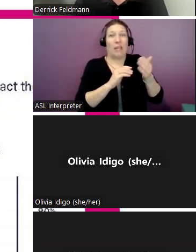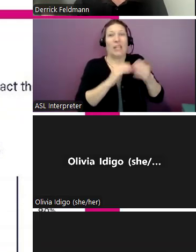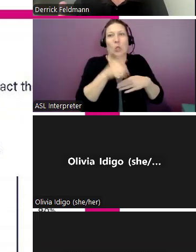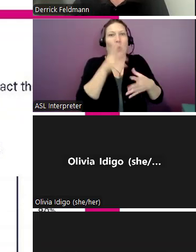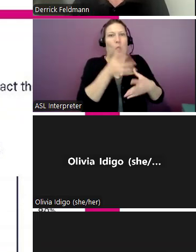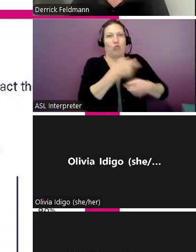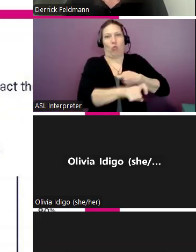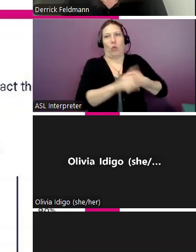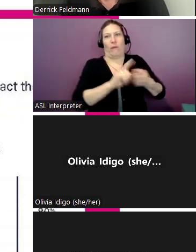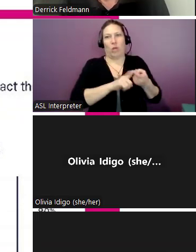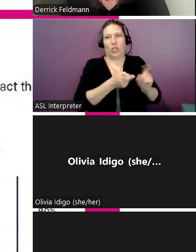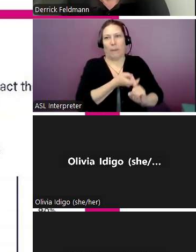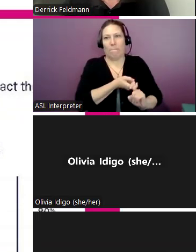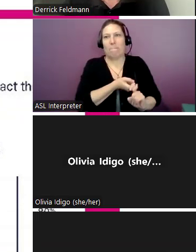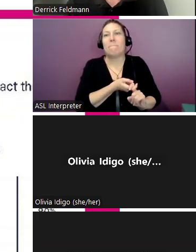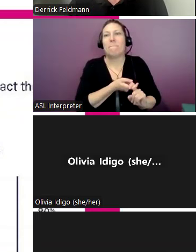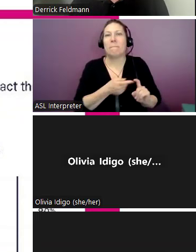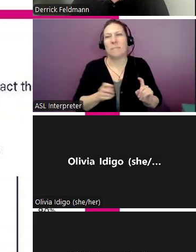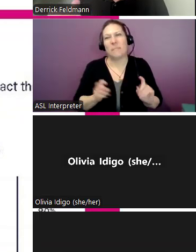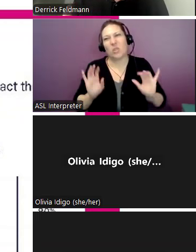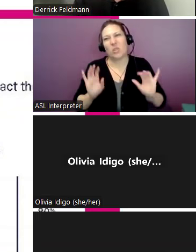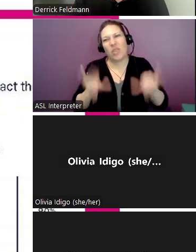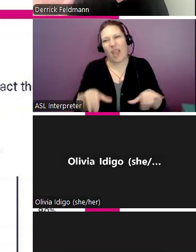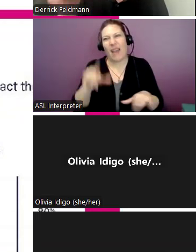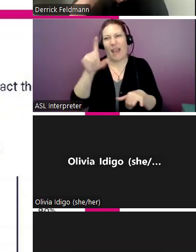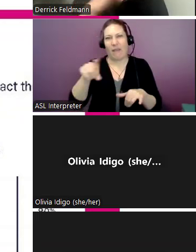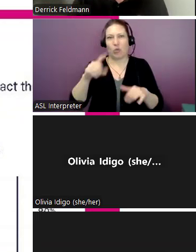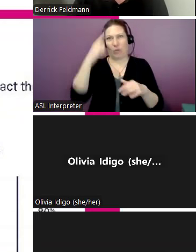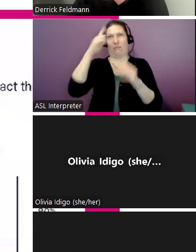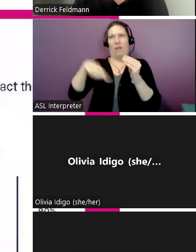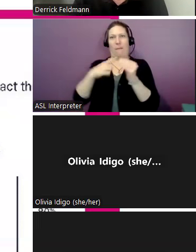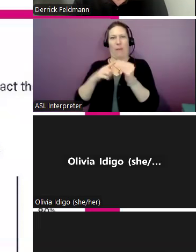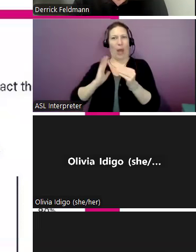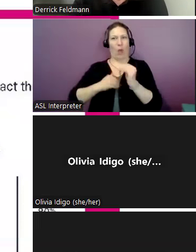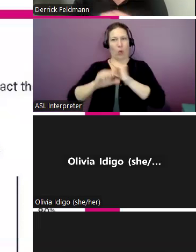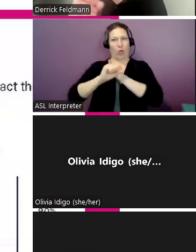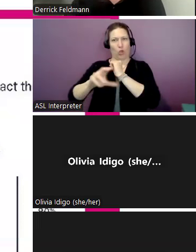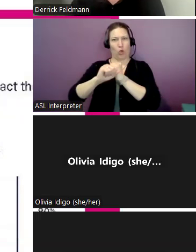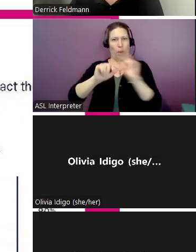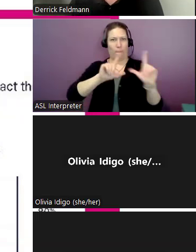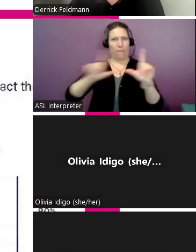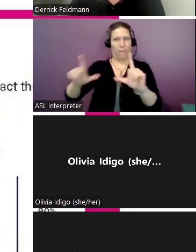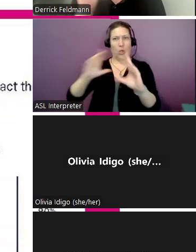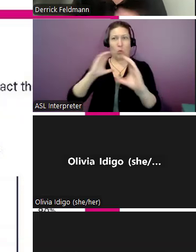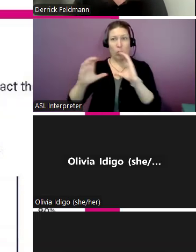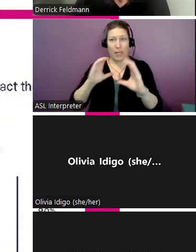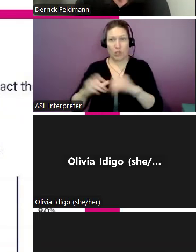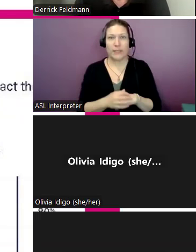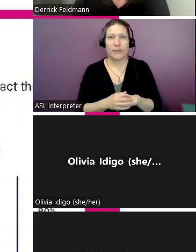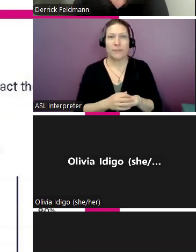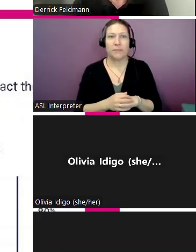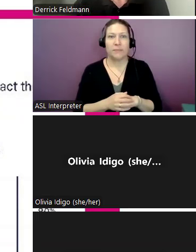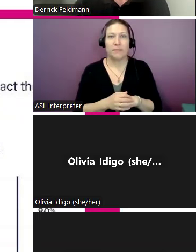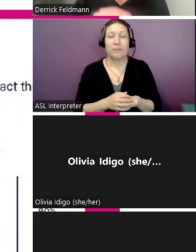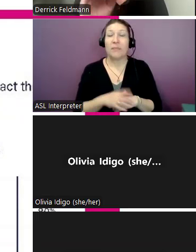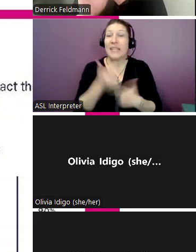So that would have to be addressed in communications. Where interestingly enough, mothers were the least worried.